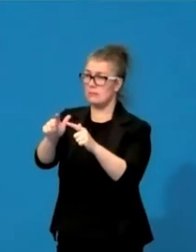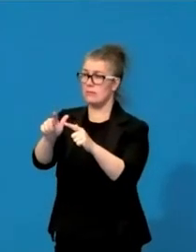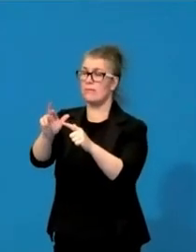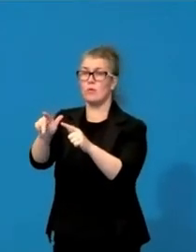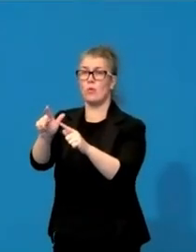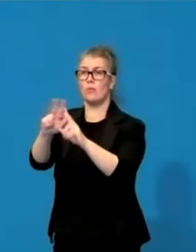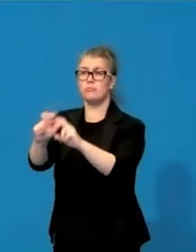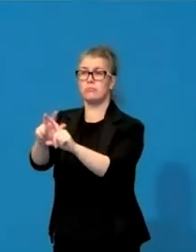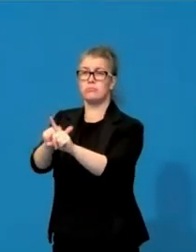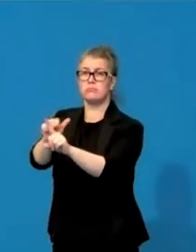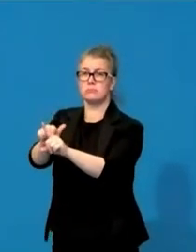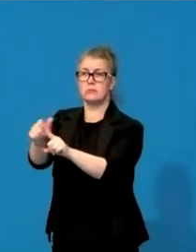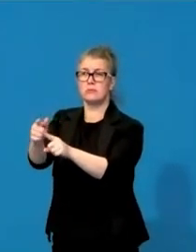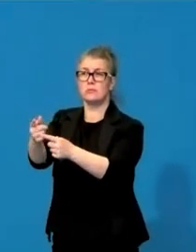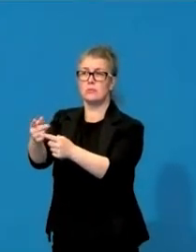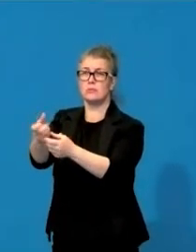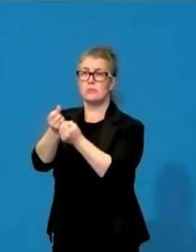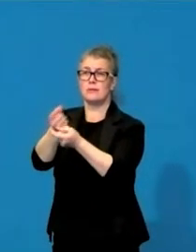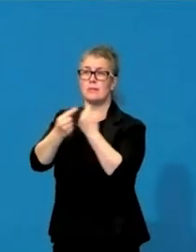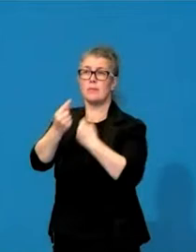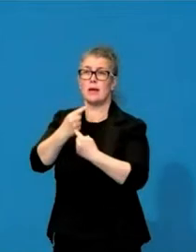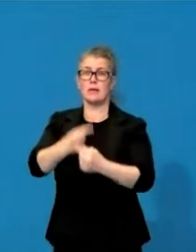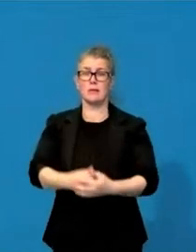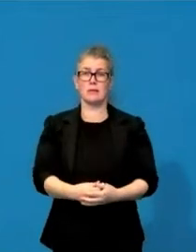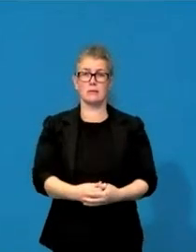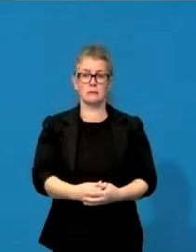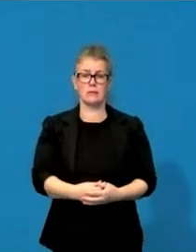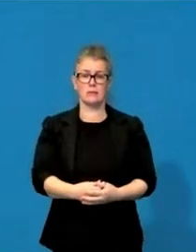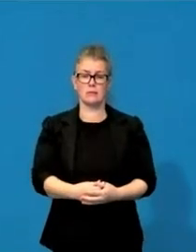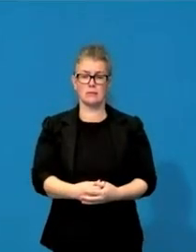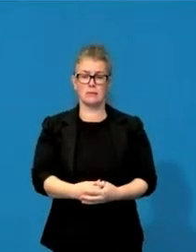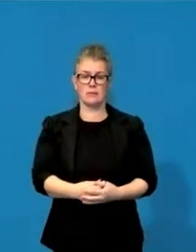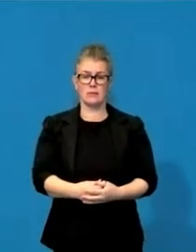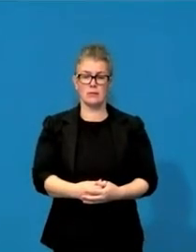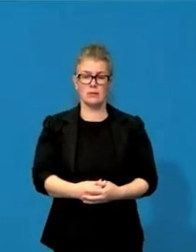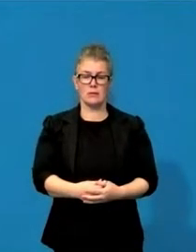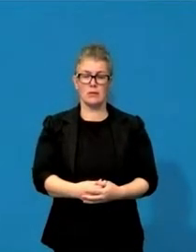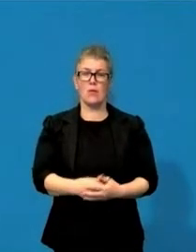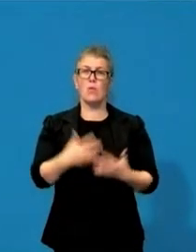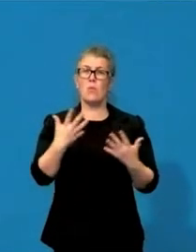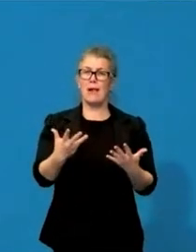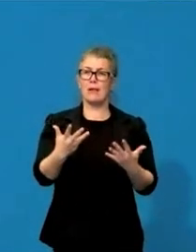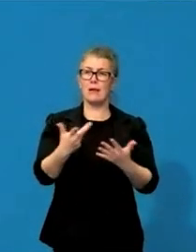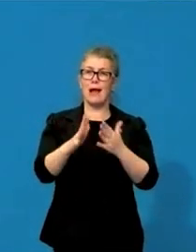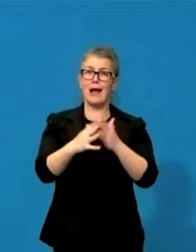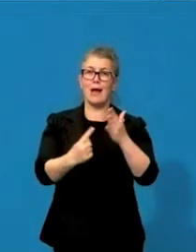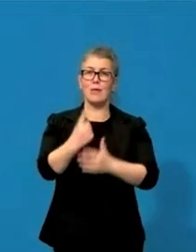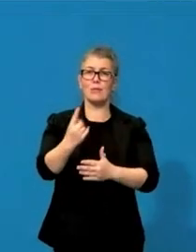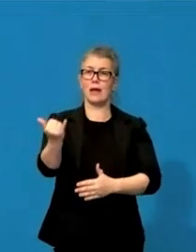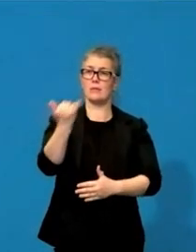Well, they sort of let us know over the phone, I think, because we had to go